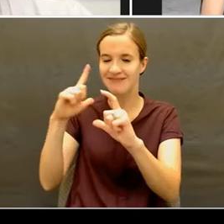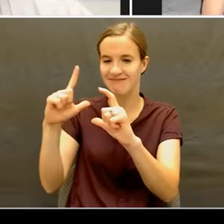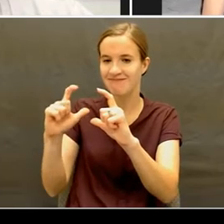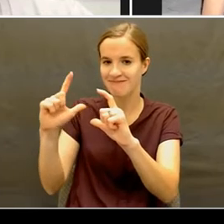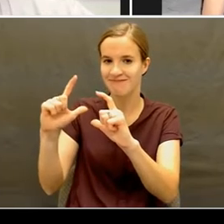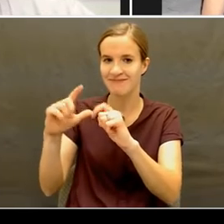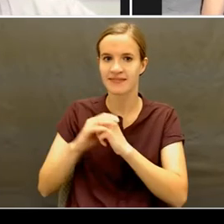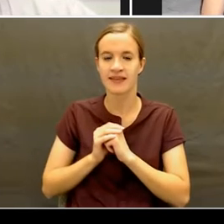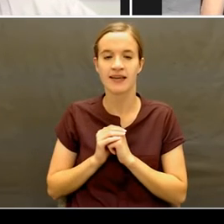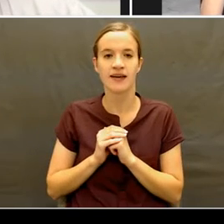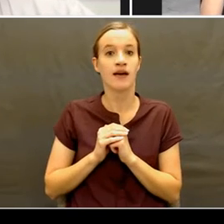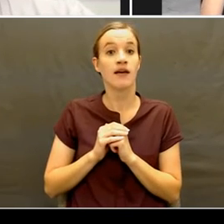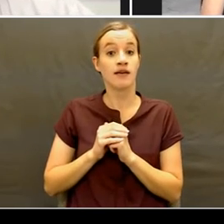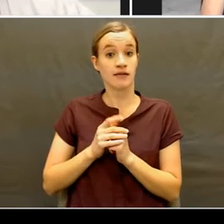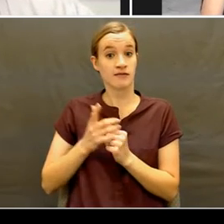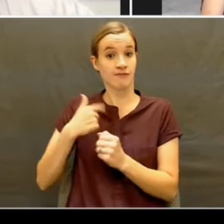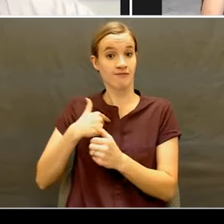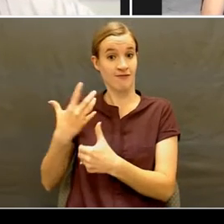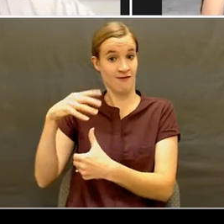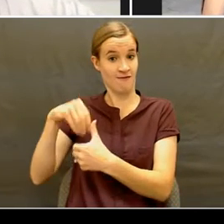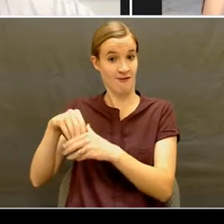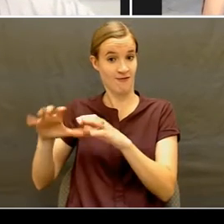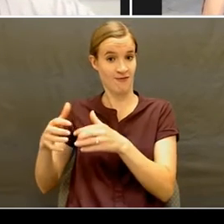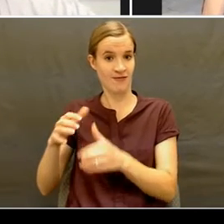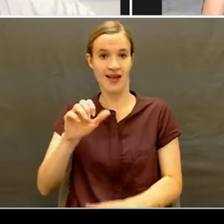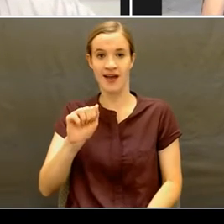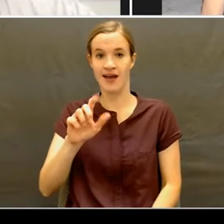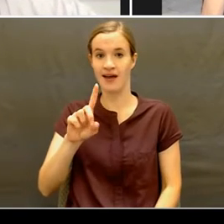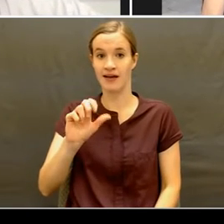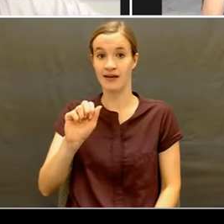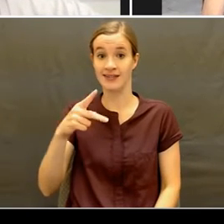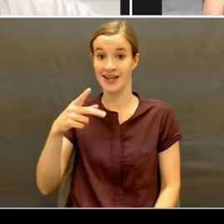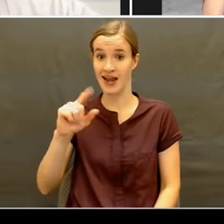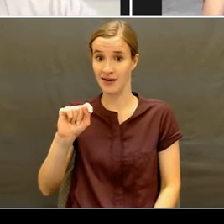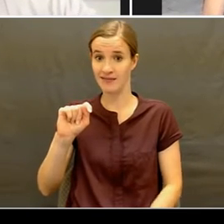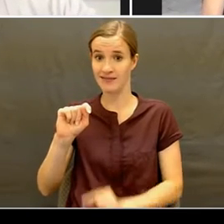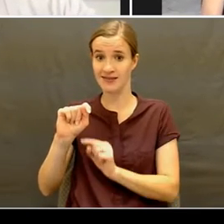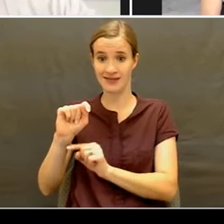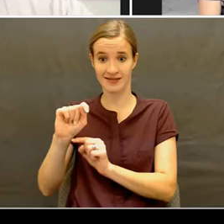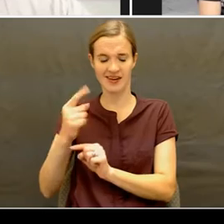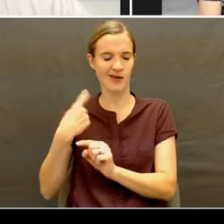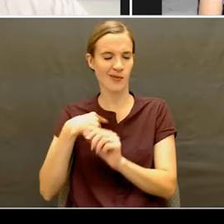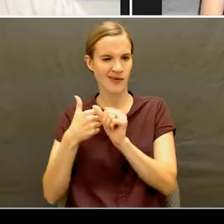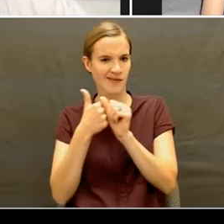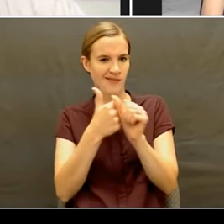over the US anywhere that the American public transportation Association went, we went, in fact